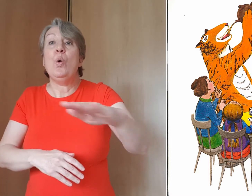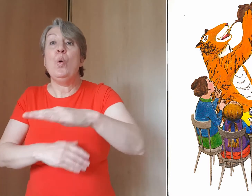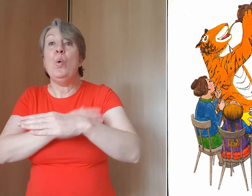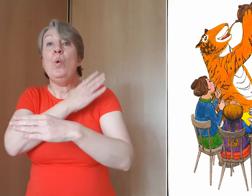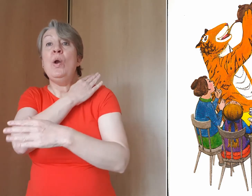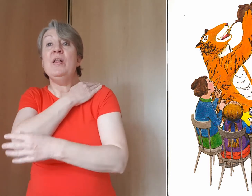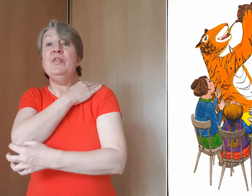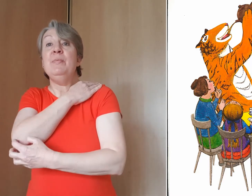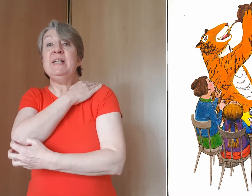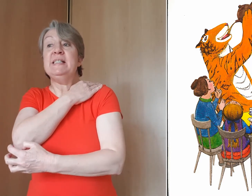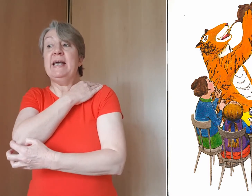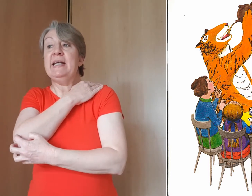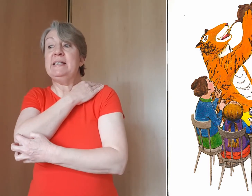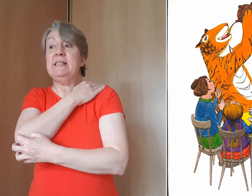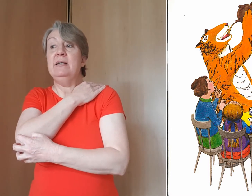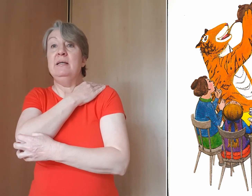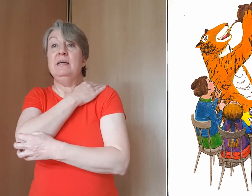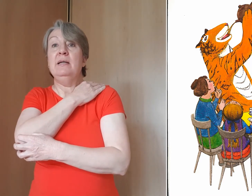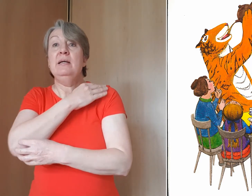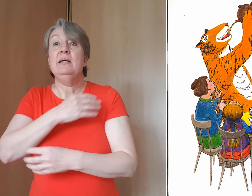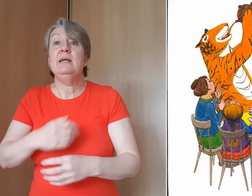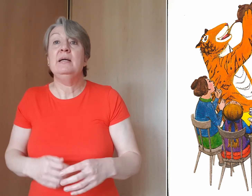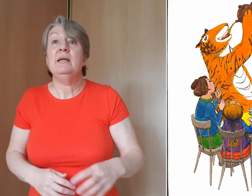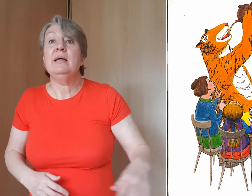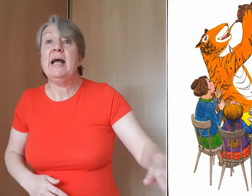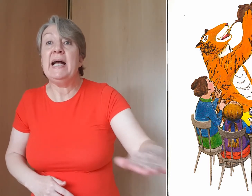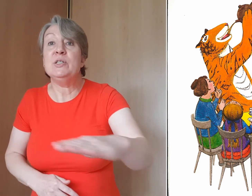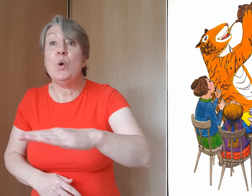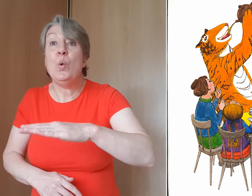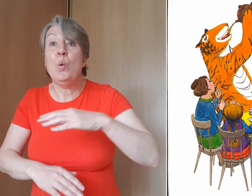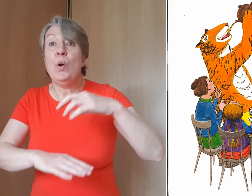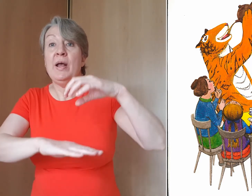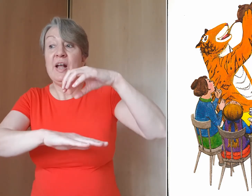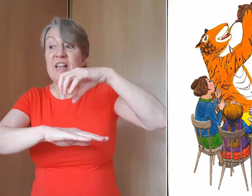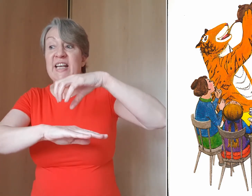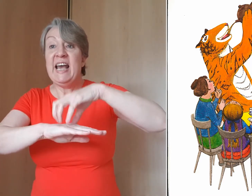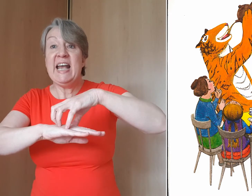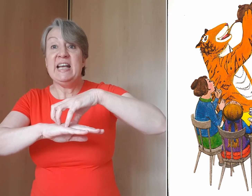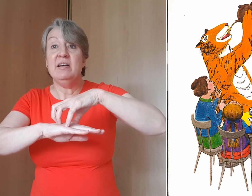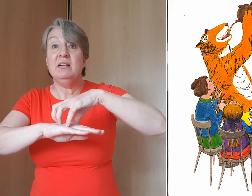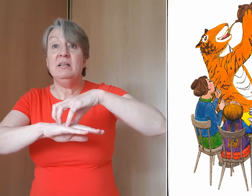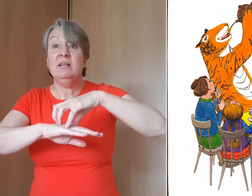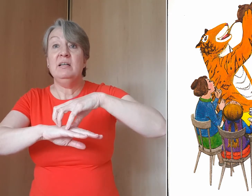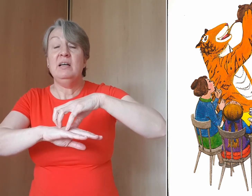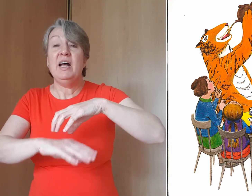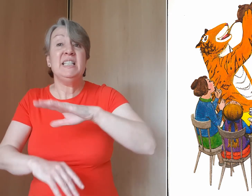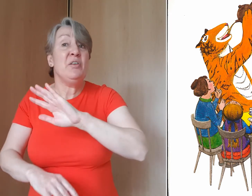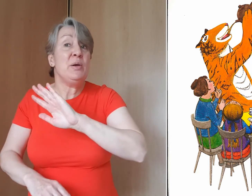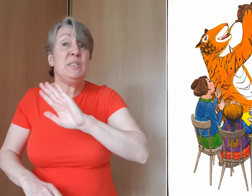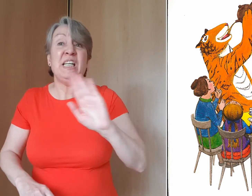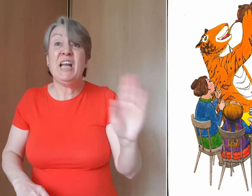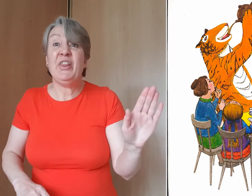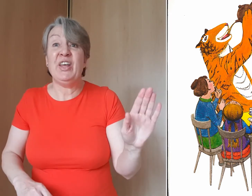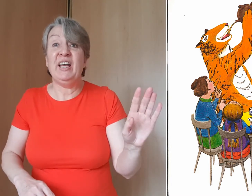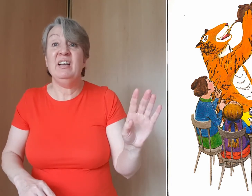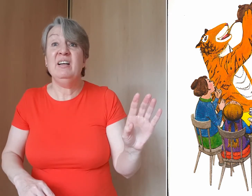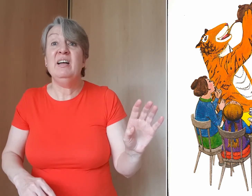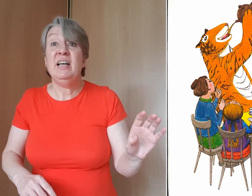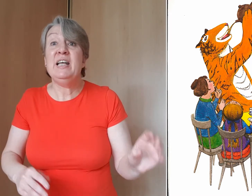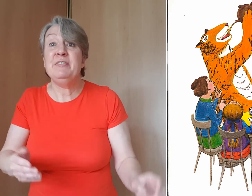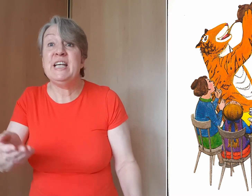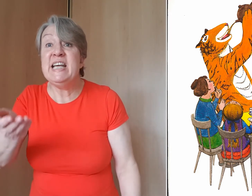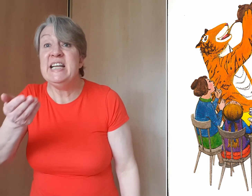all the biscuits and all the cake until there was nothing left to eat